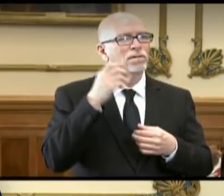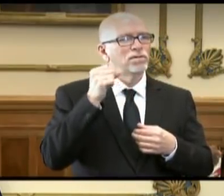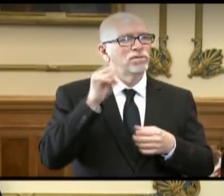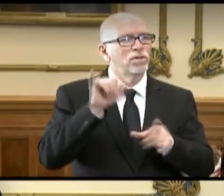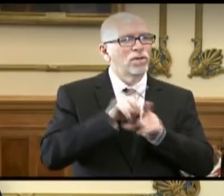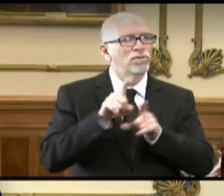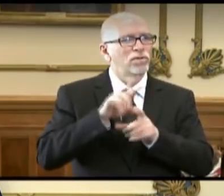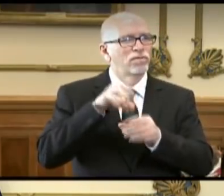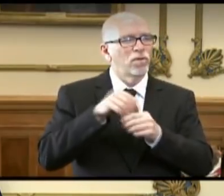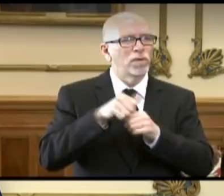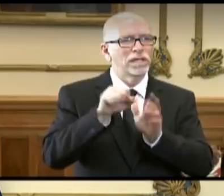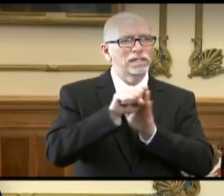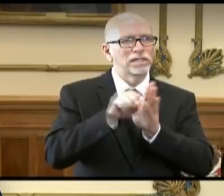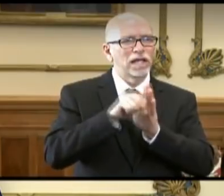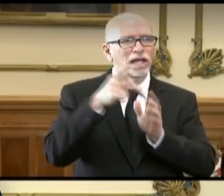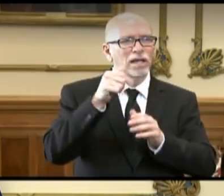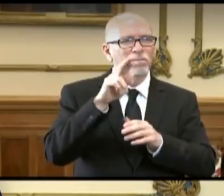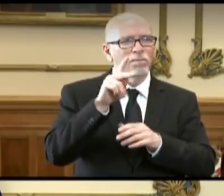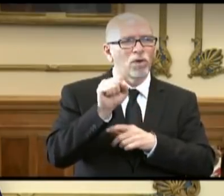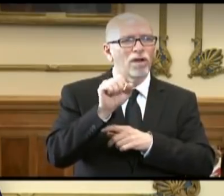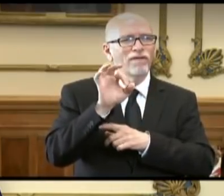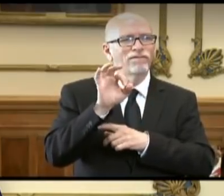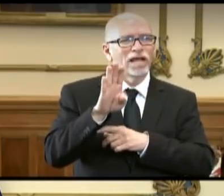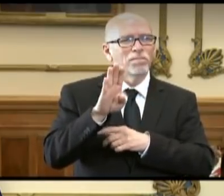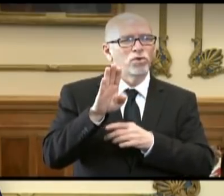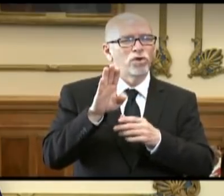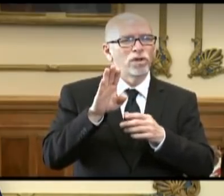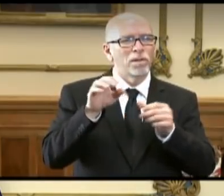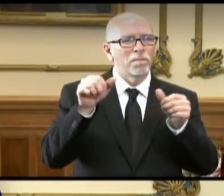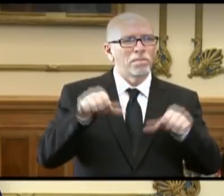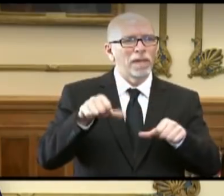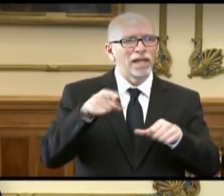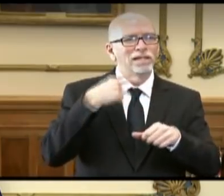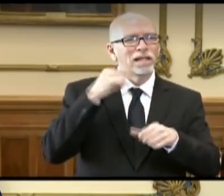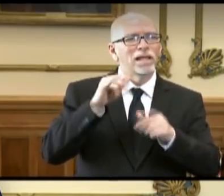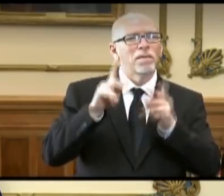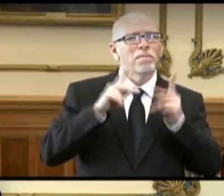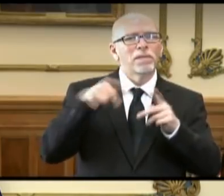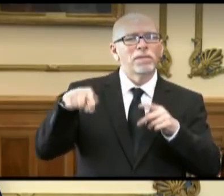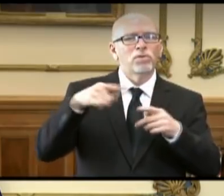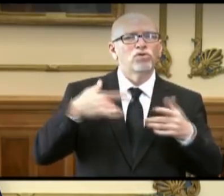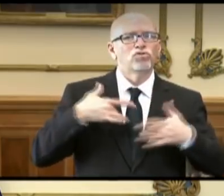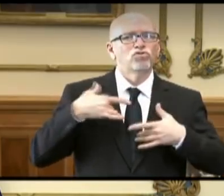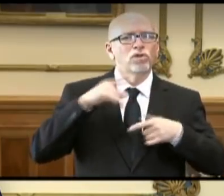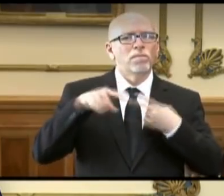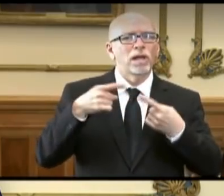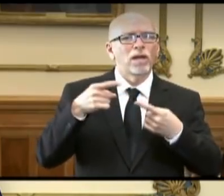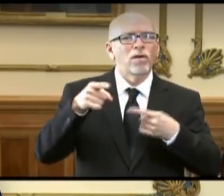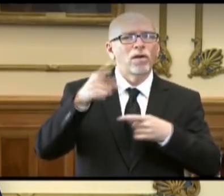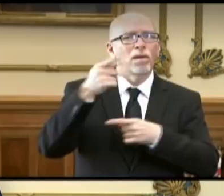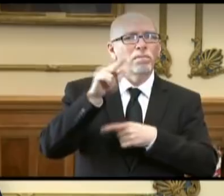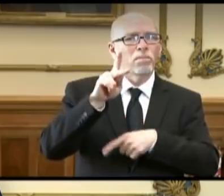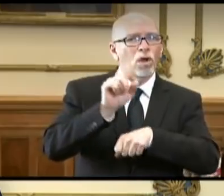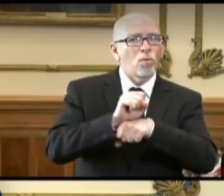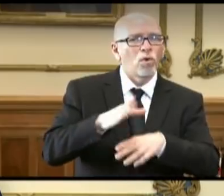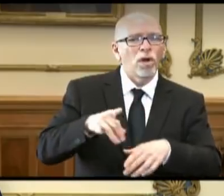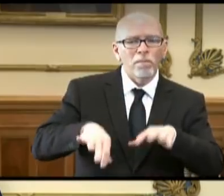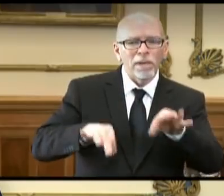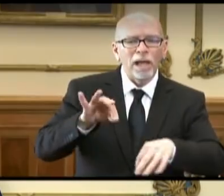GOOD AFTERNOON, ELIZABETH. GOOD AFTERNOON, GOVERNOR. WE HAVE A VIEWER THAT HAS BEEN INVOLVED IN THE STATE PARKS